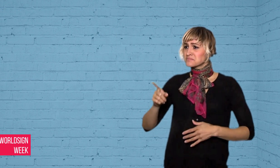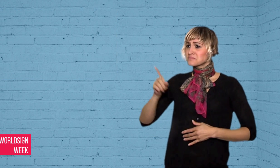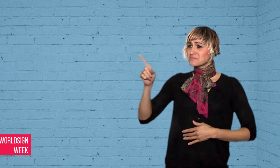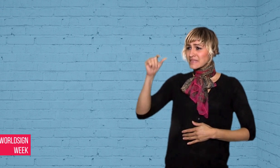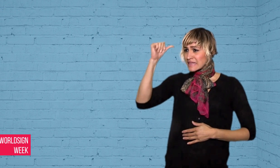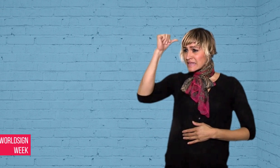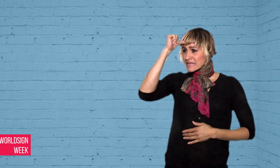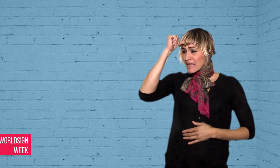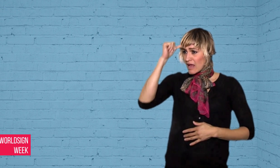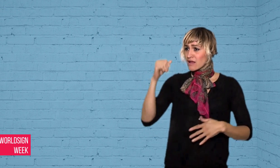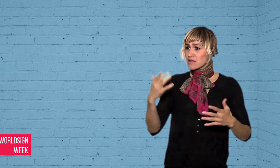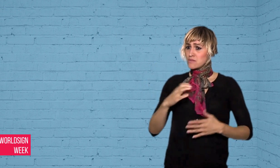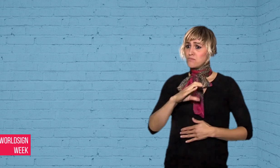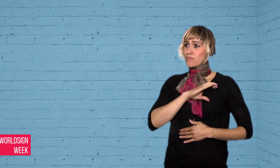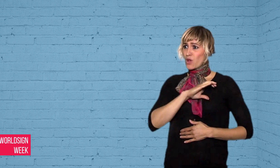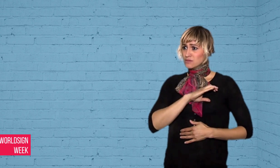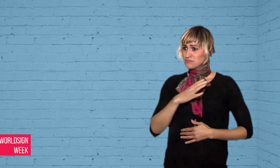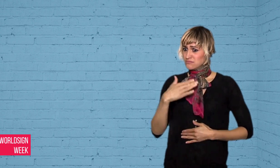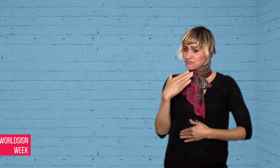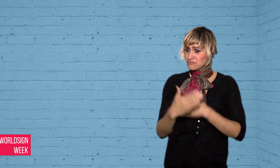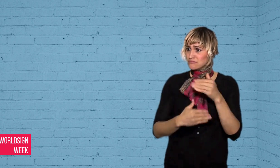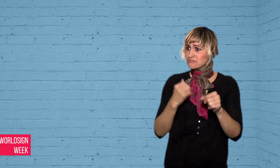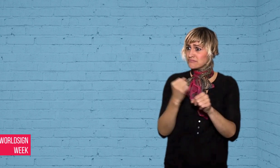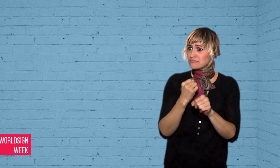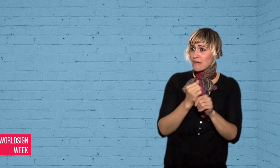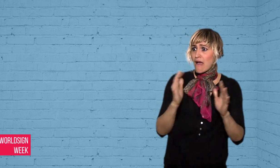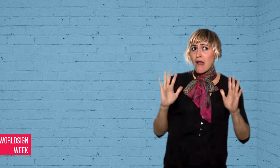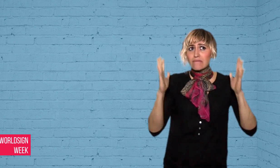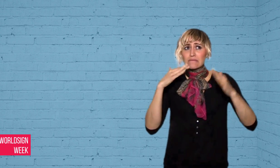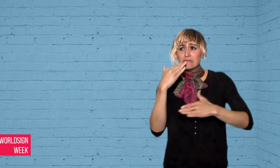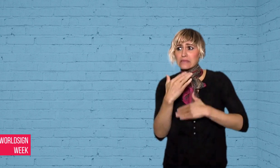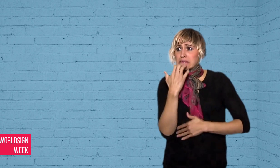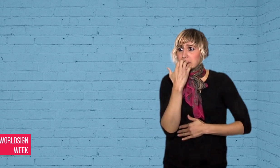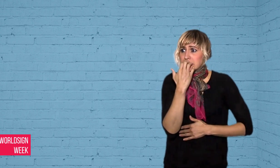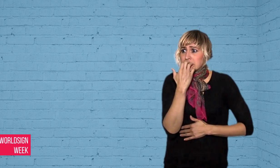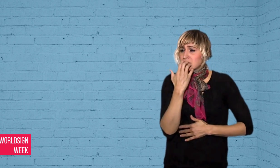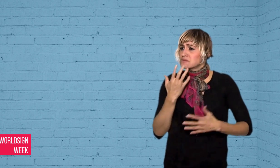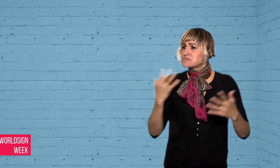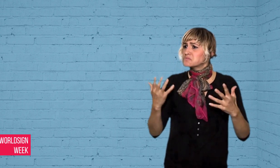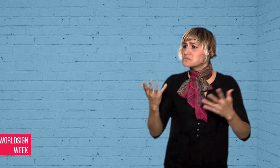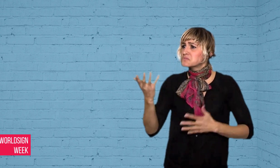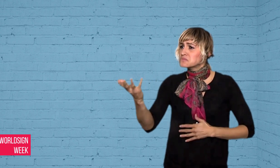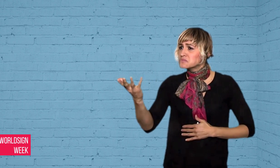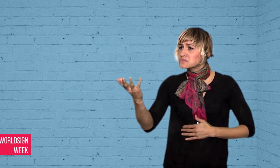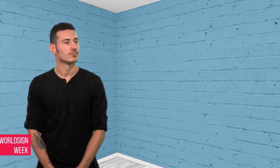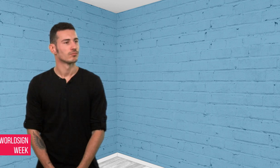Are Indian police living in fear?